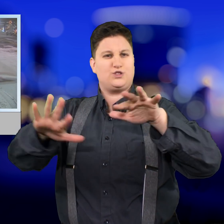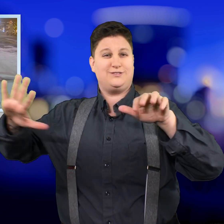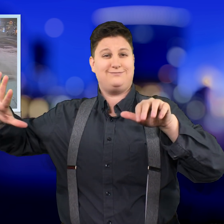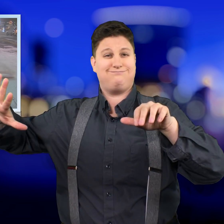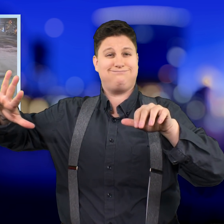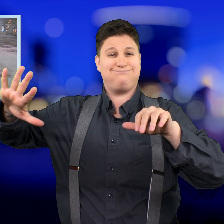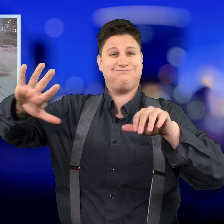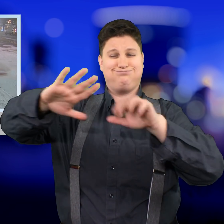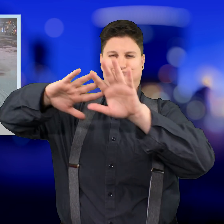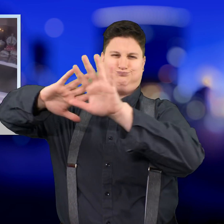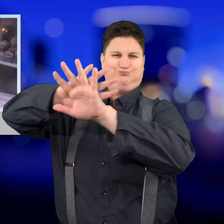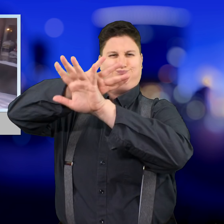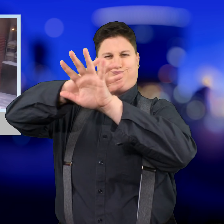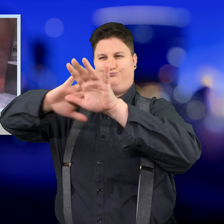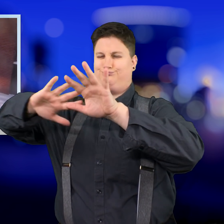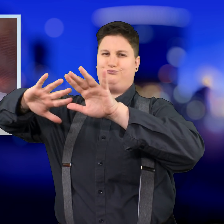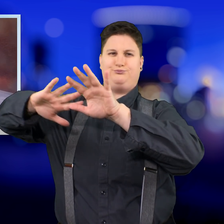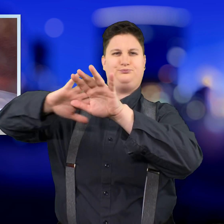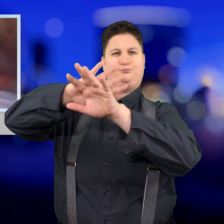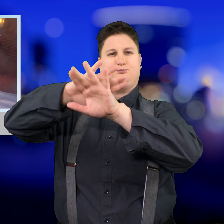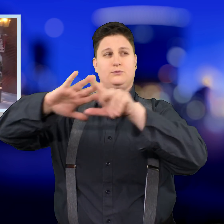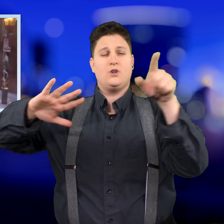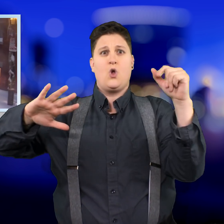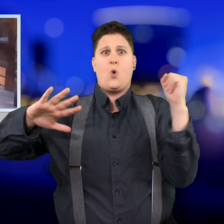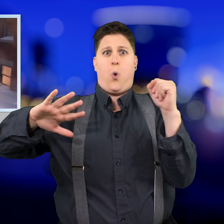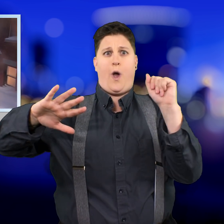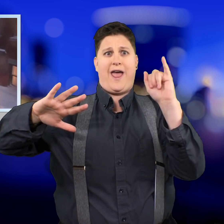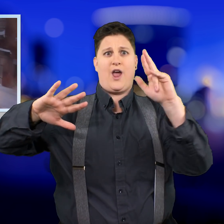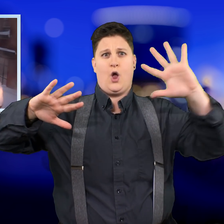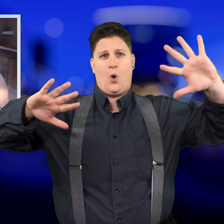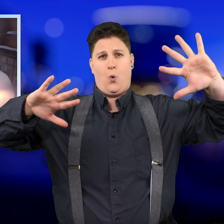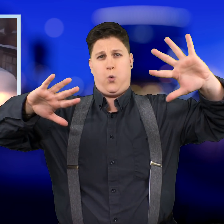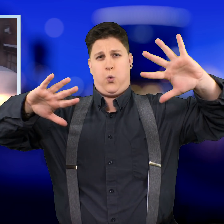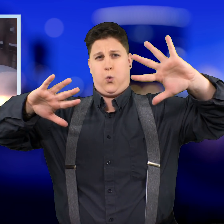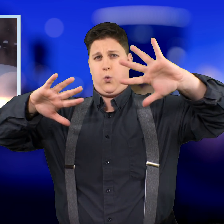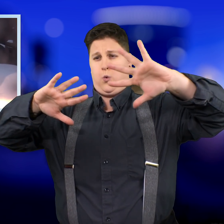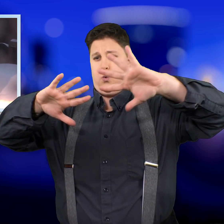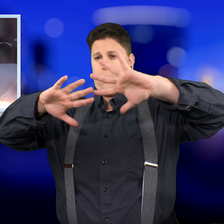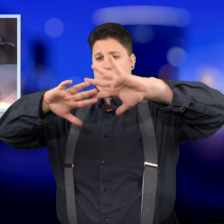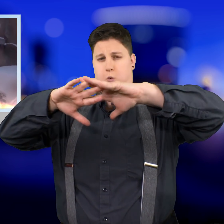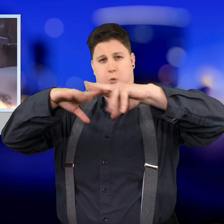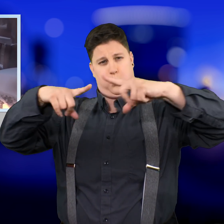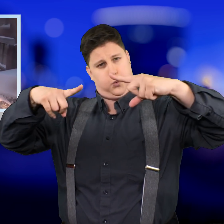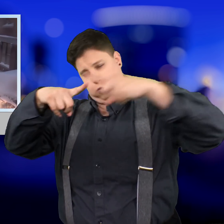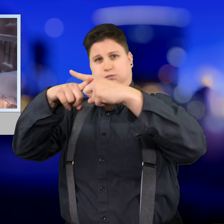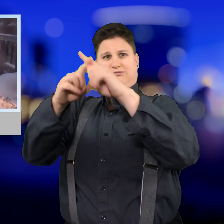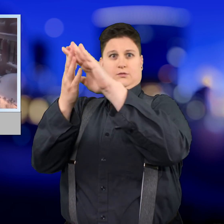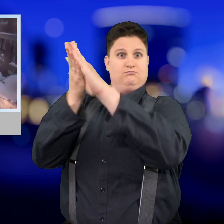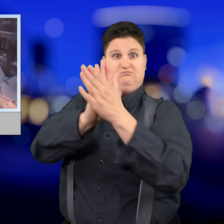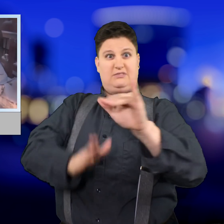Atlantic. To make matters worse once the water gets on land, the cold air and snow turns into